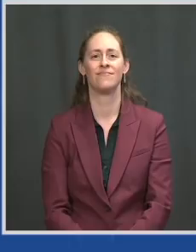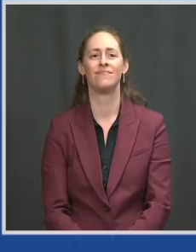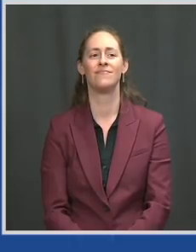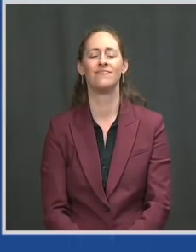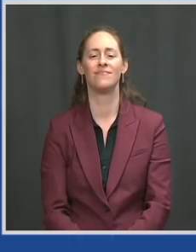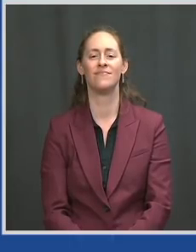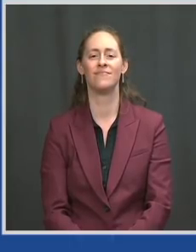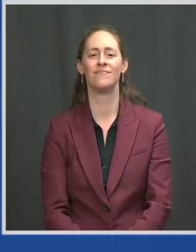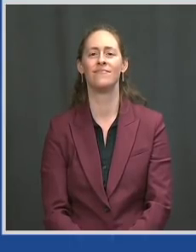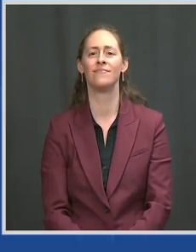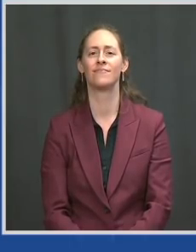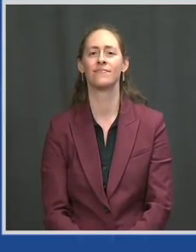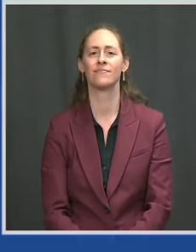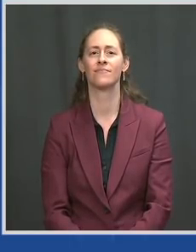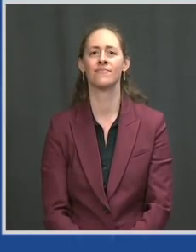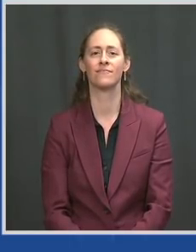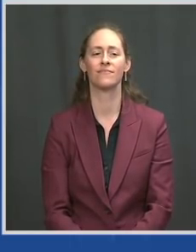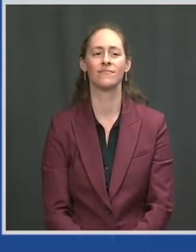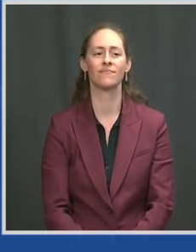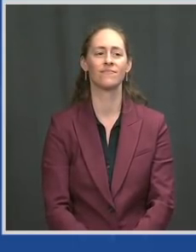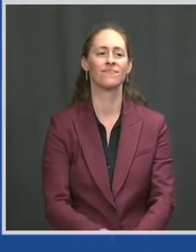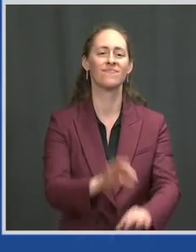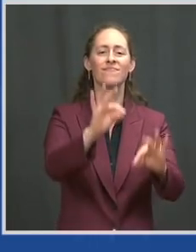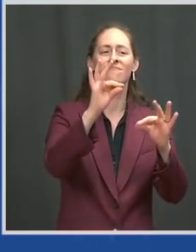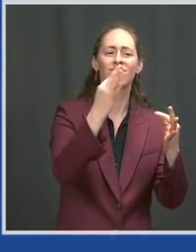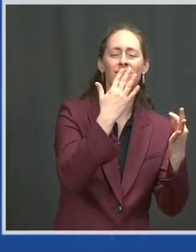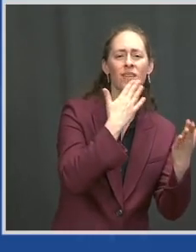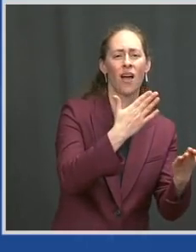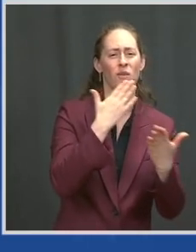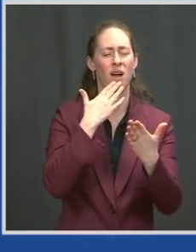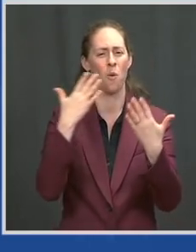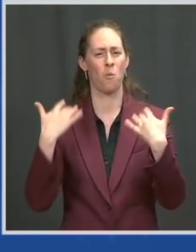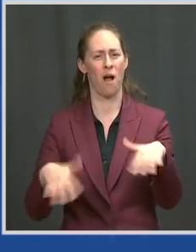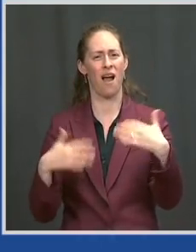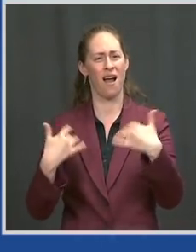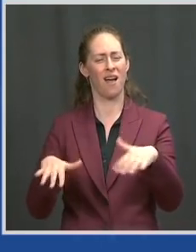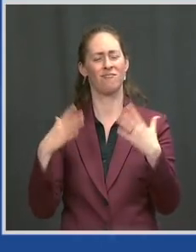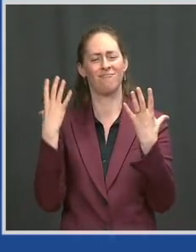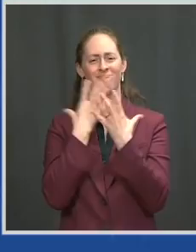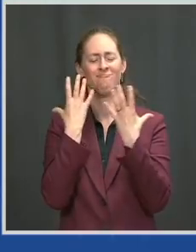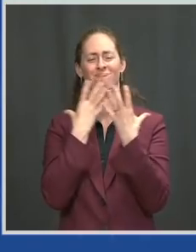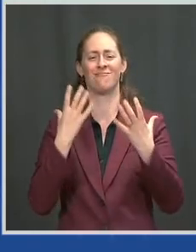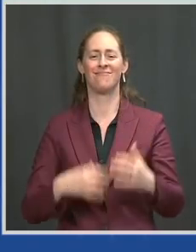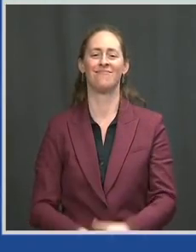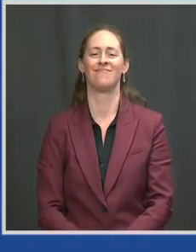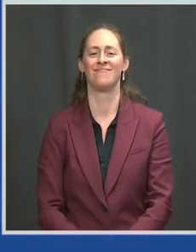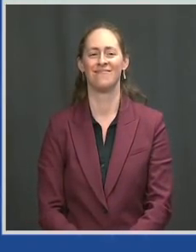I think that it's remarkable what you're doing. (Coughs.) And, you know, I -- excuse me.